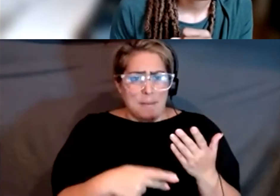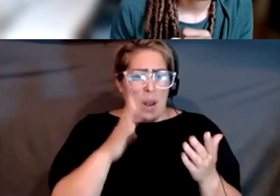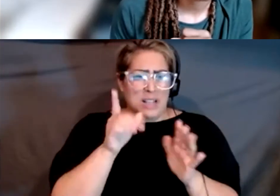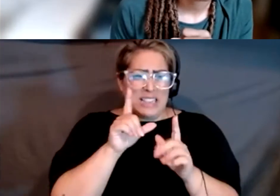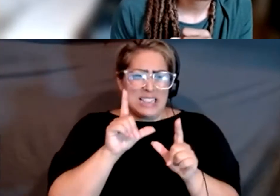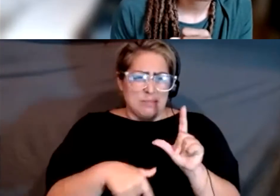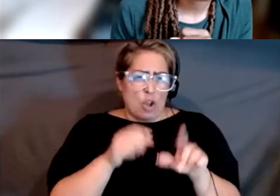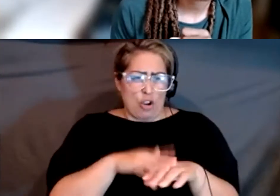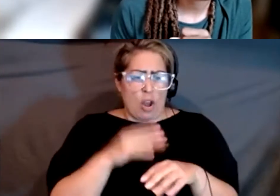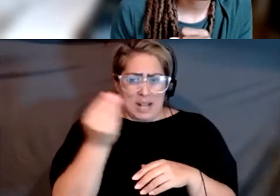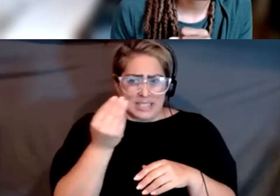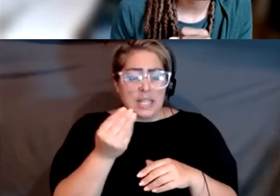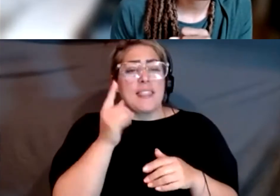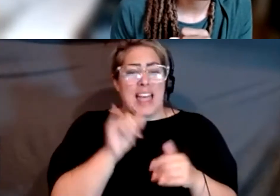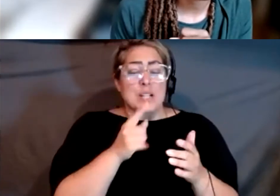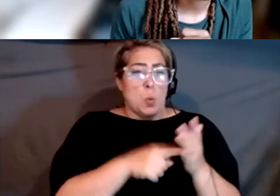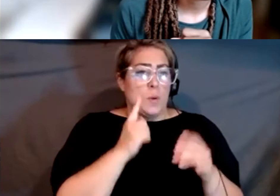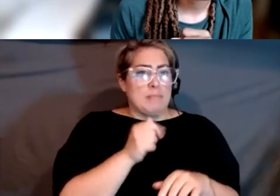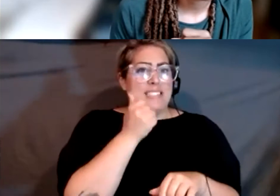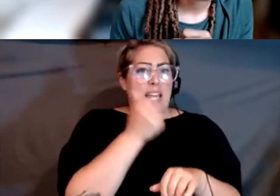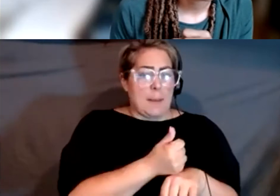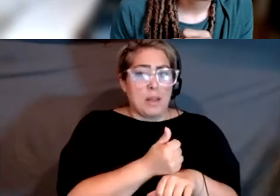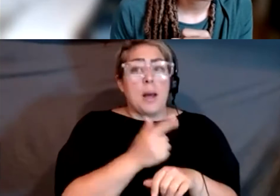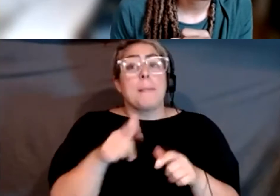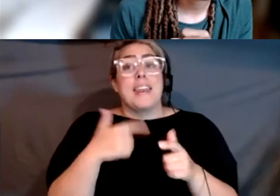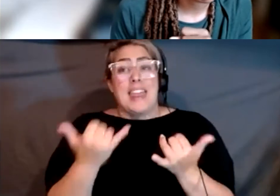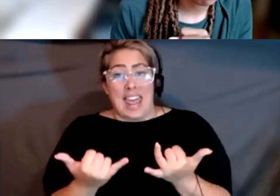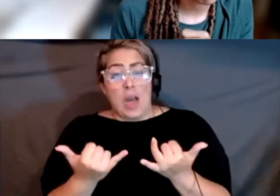And then there is the period of enforcement that starts on Monday.